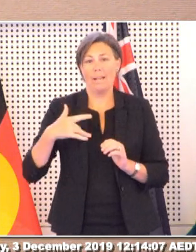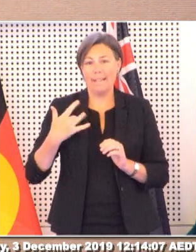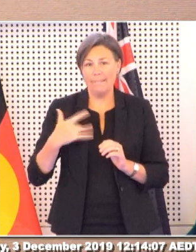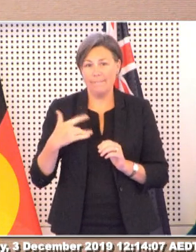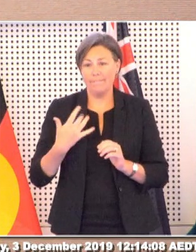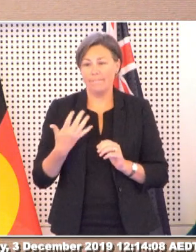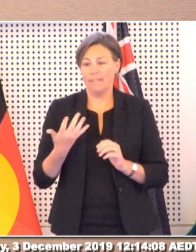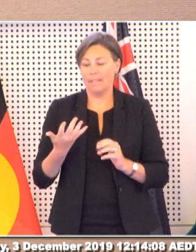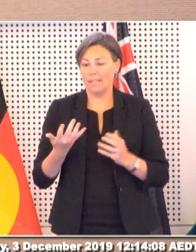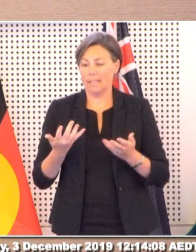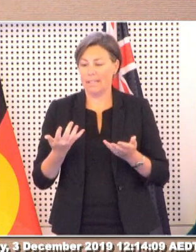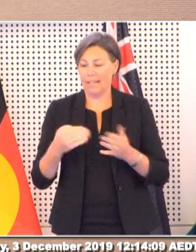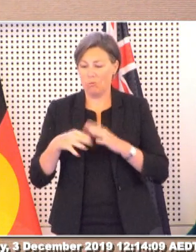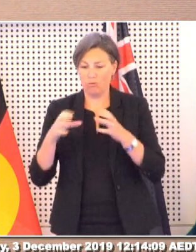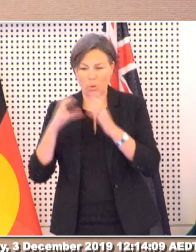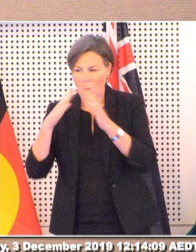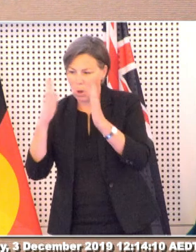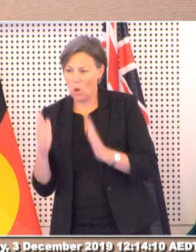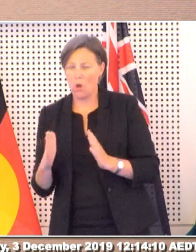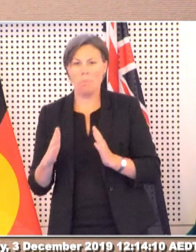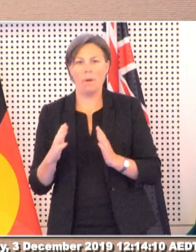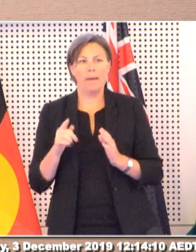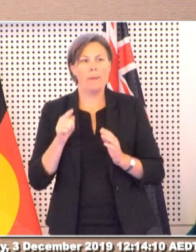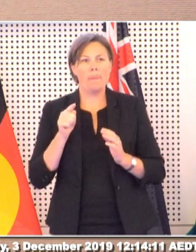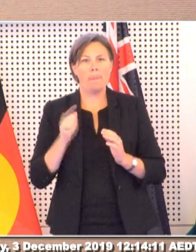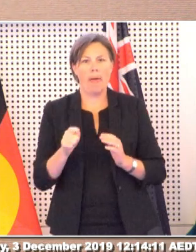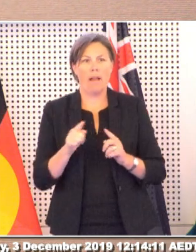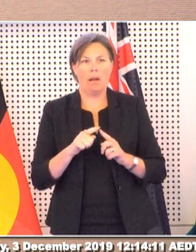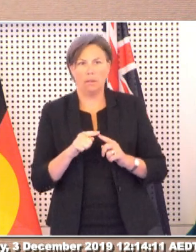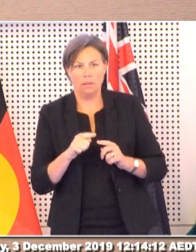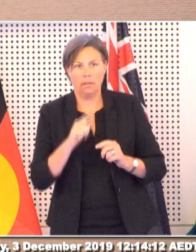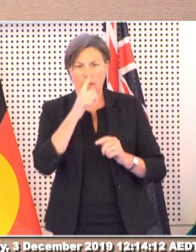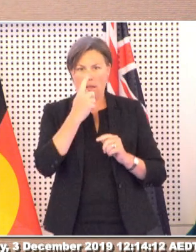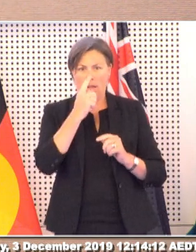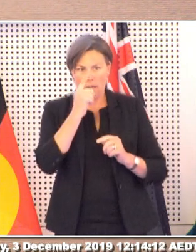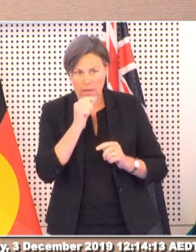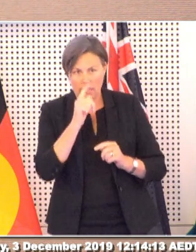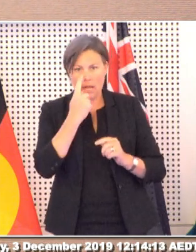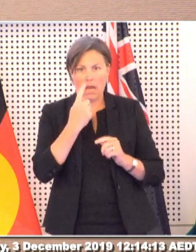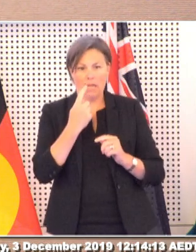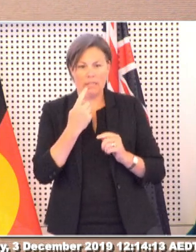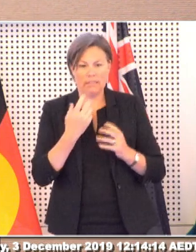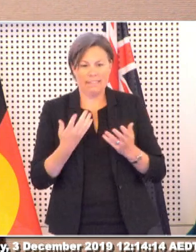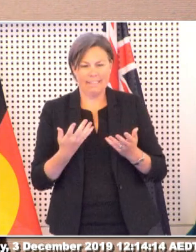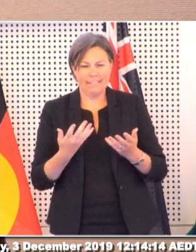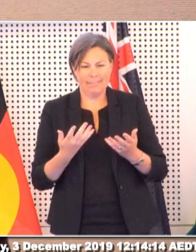expected to behave, what they can know and what can be demanded of them, and who they’re answerable to.